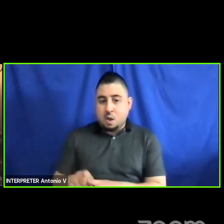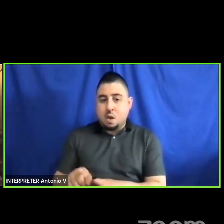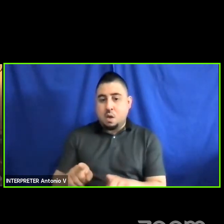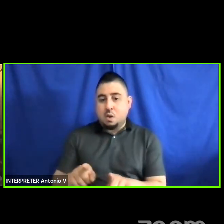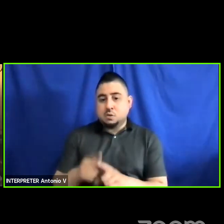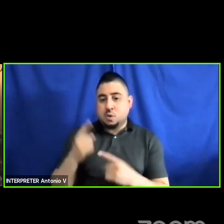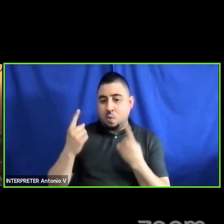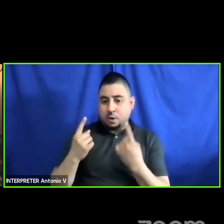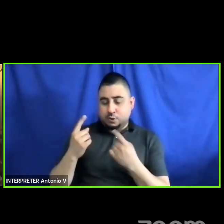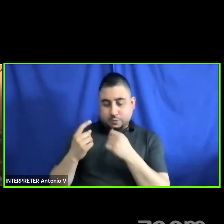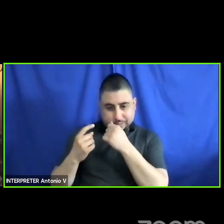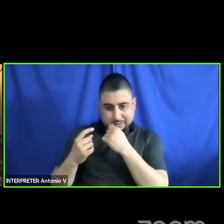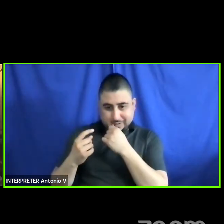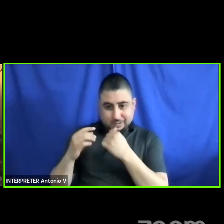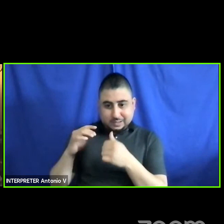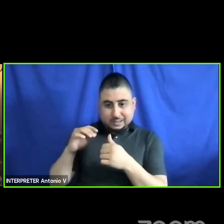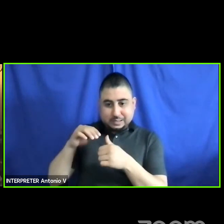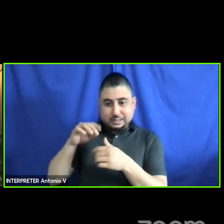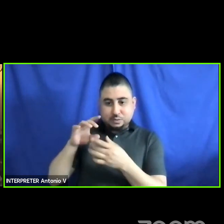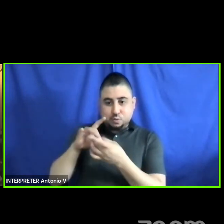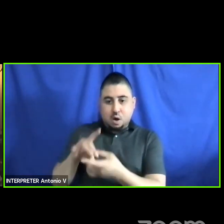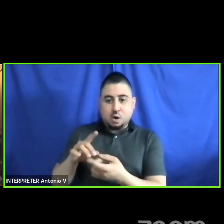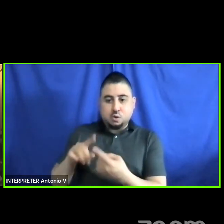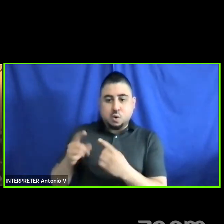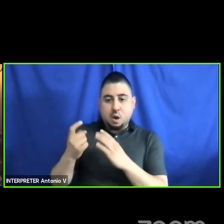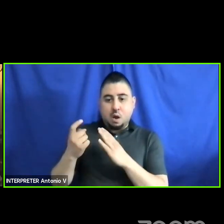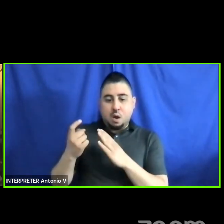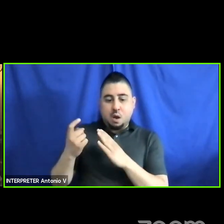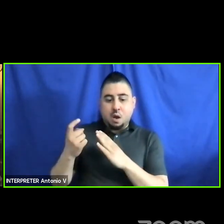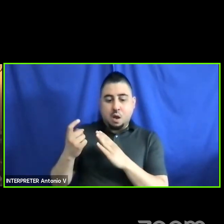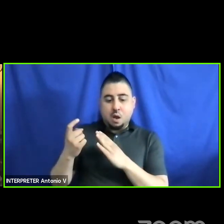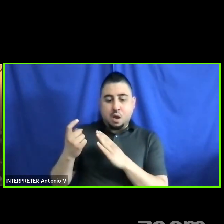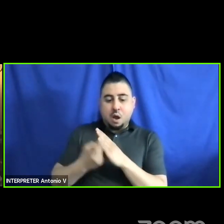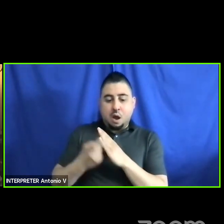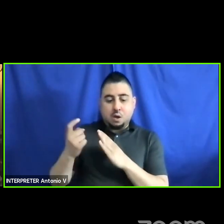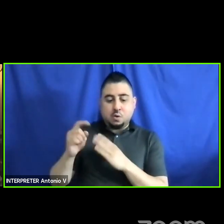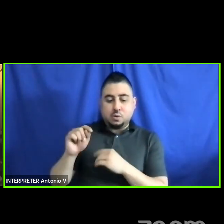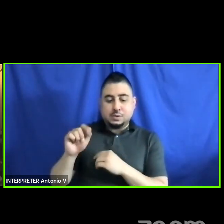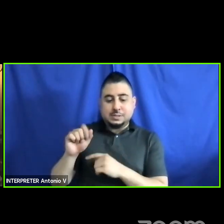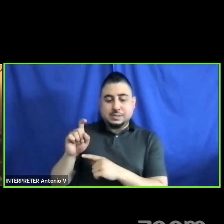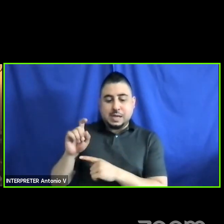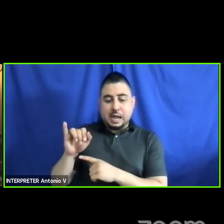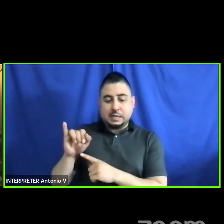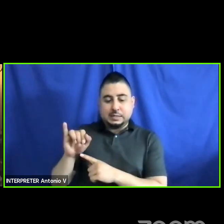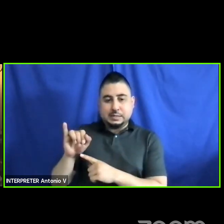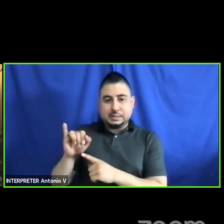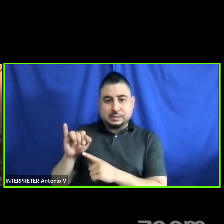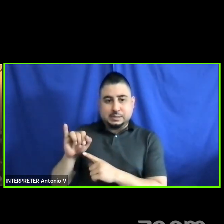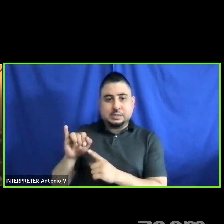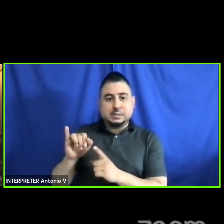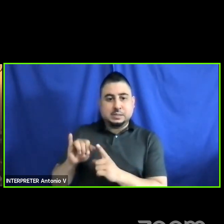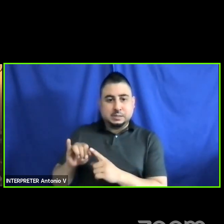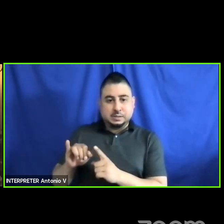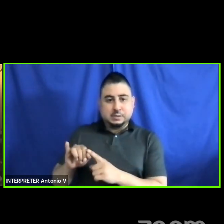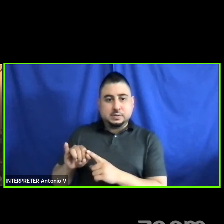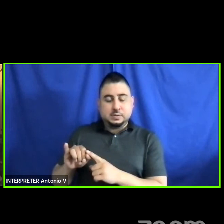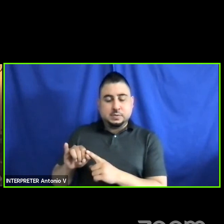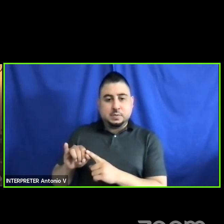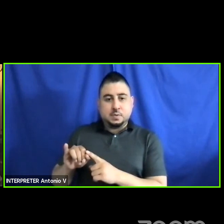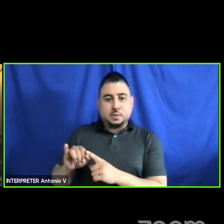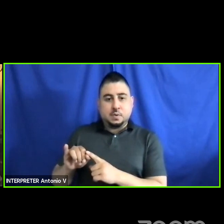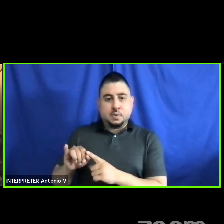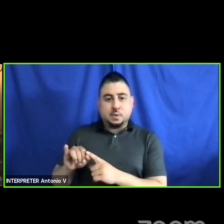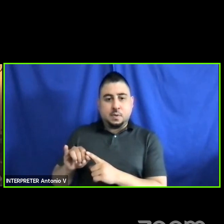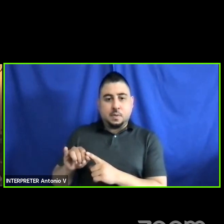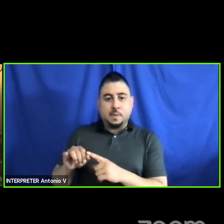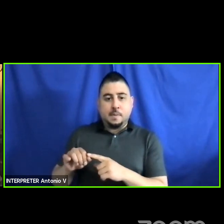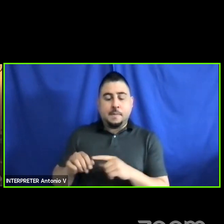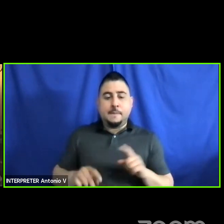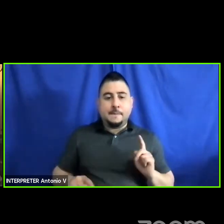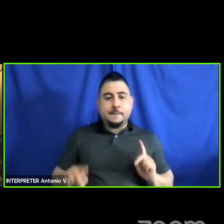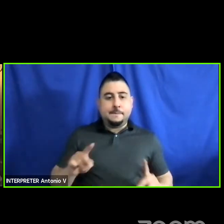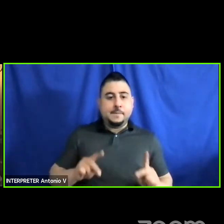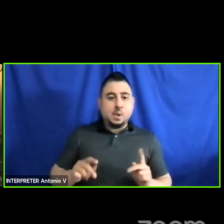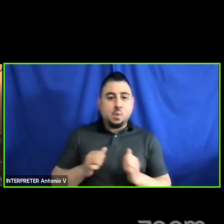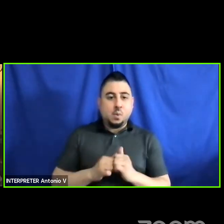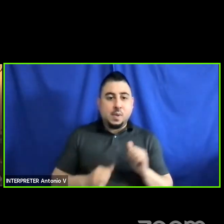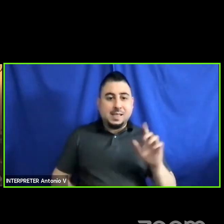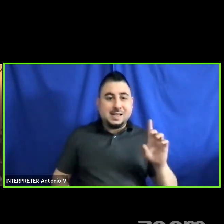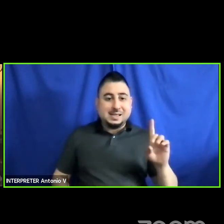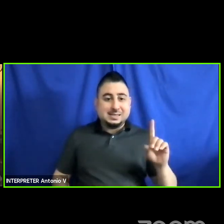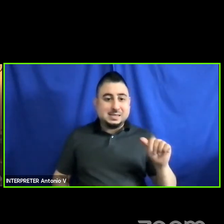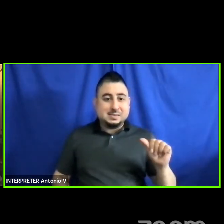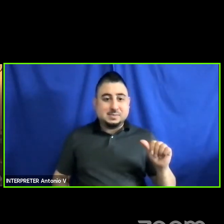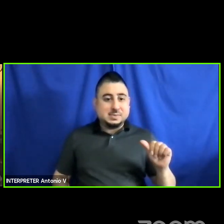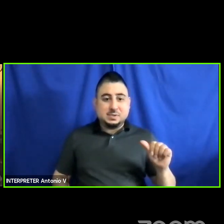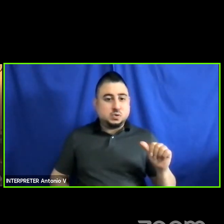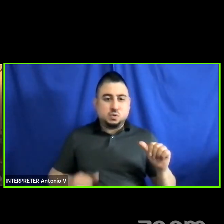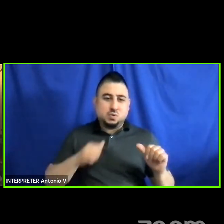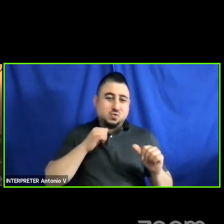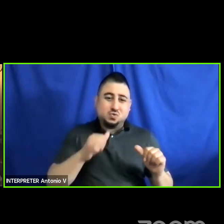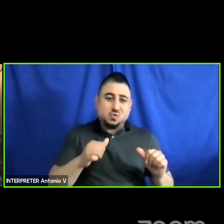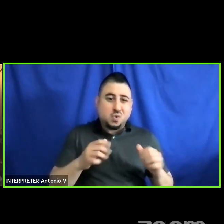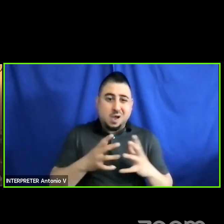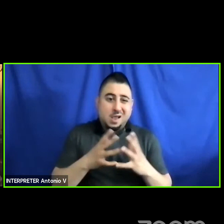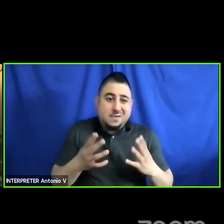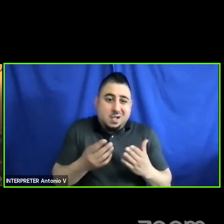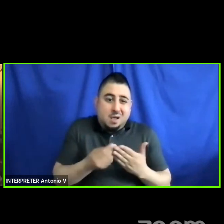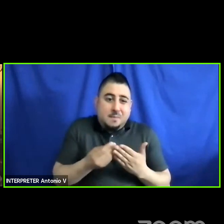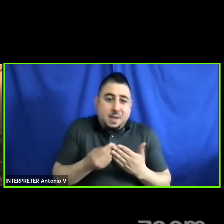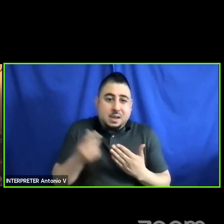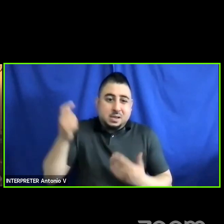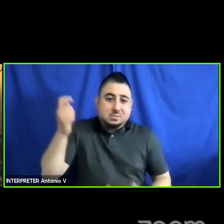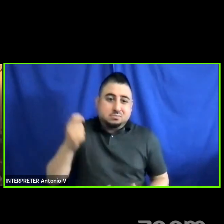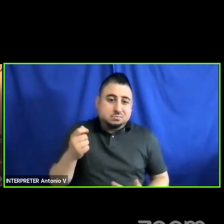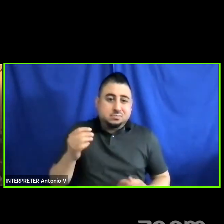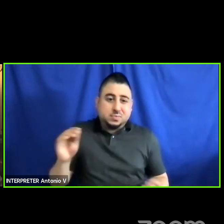to auto taxis and things, we -- people with disabilities do not get a lot of money. So,